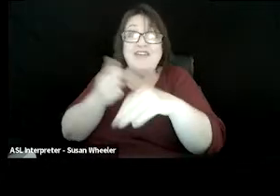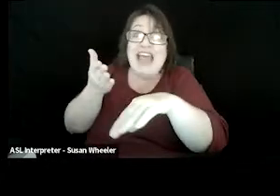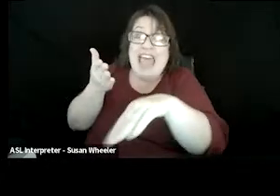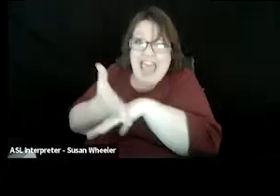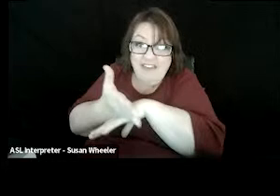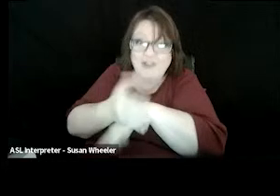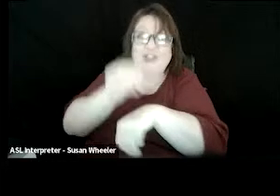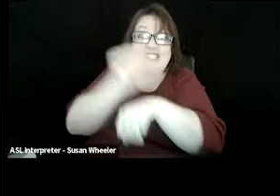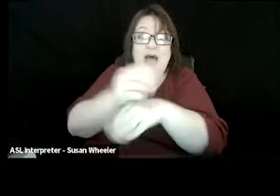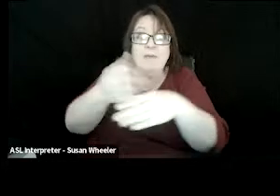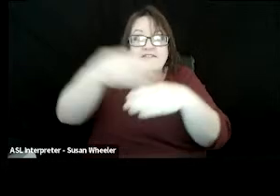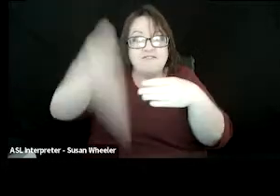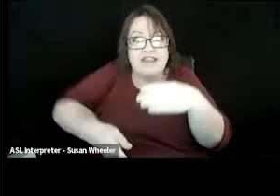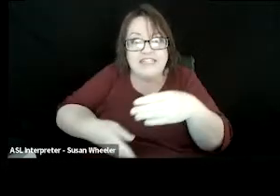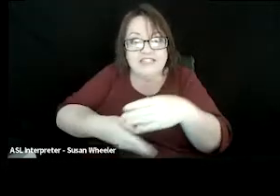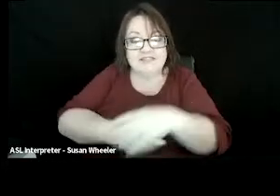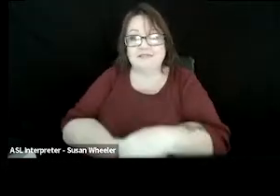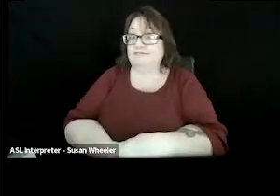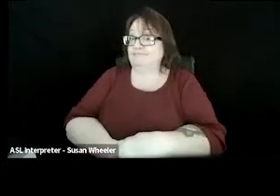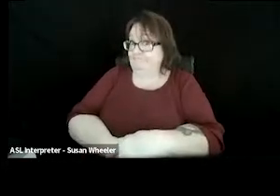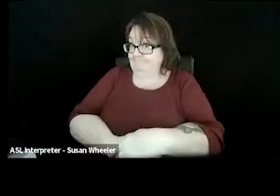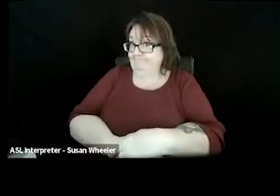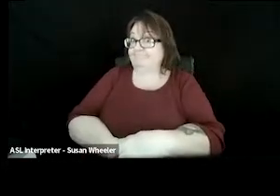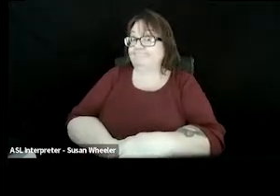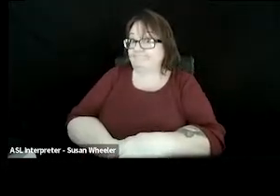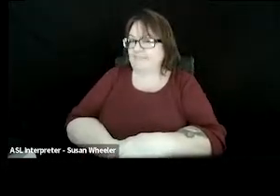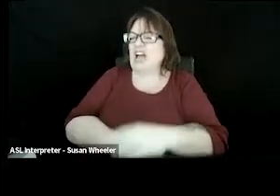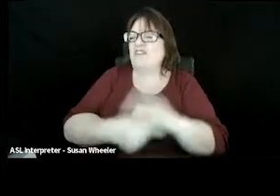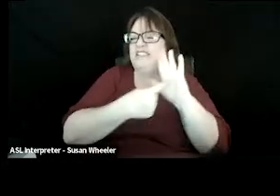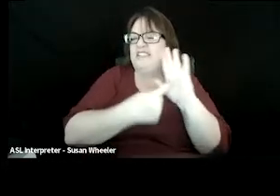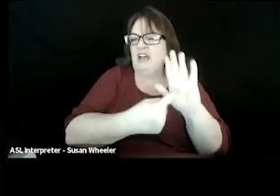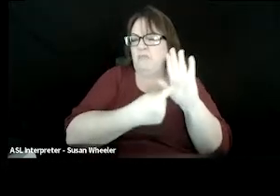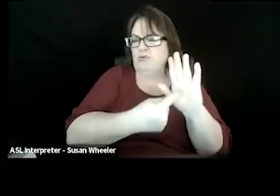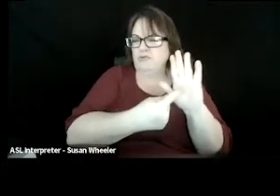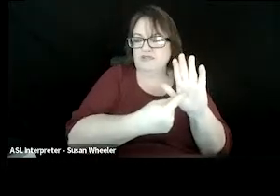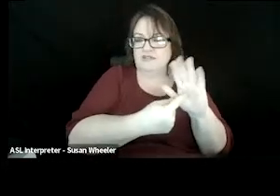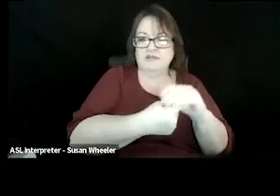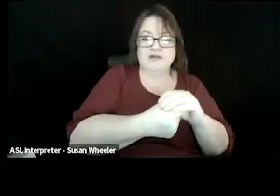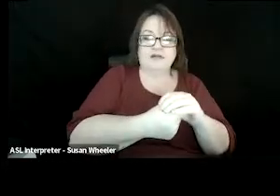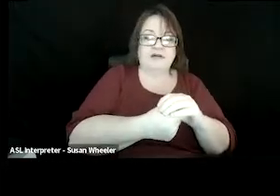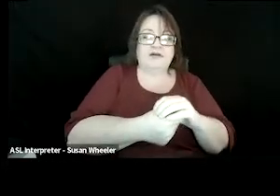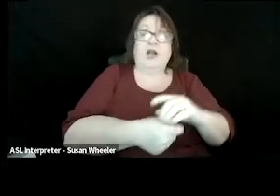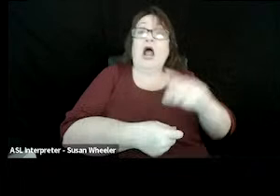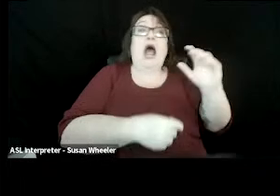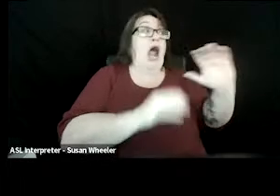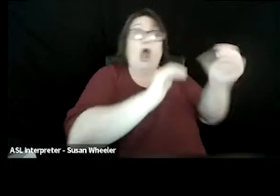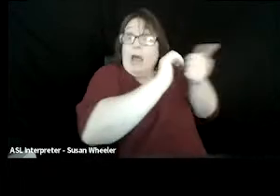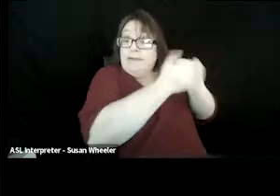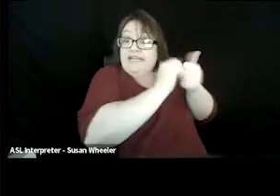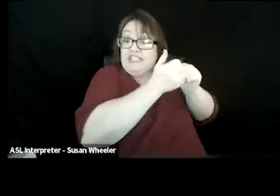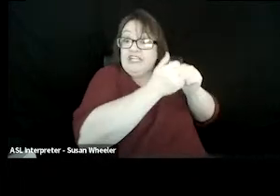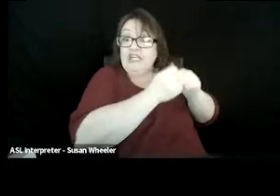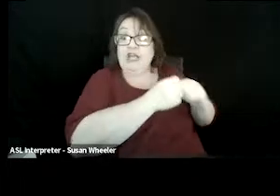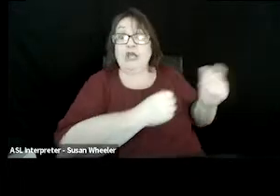So I'll walk you through these examples, you cannot be talking to our competition during the term of your PSC,